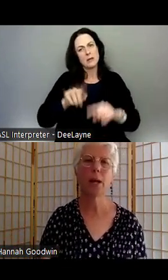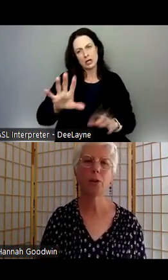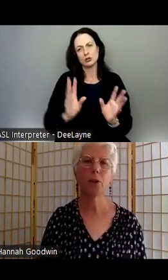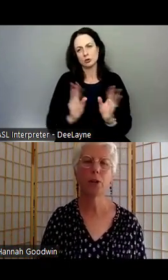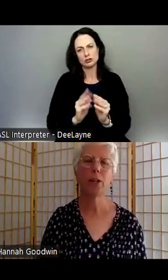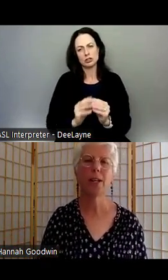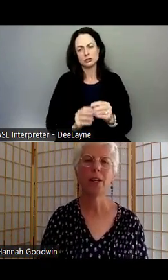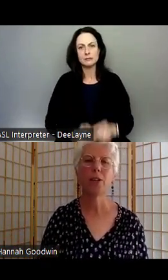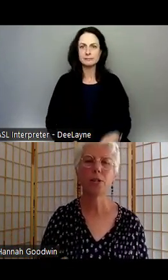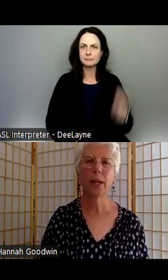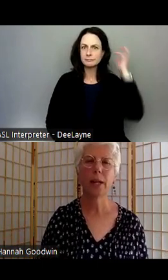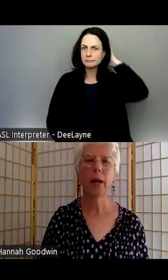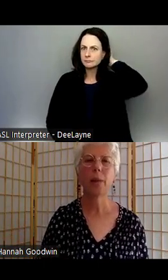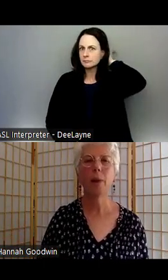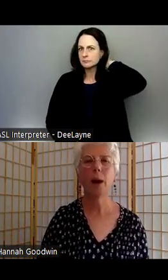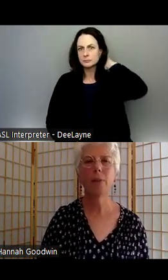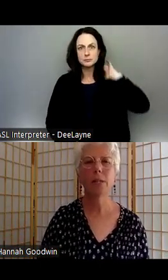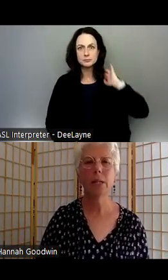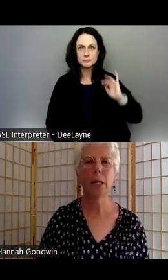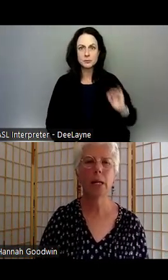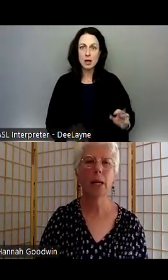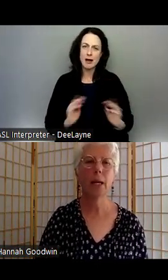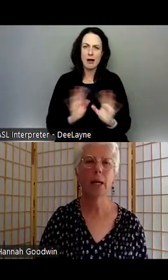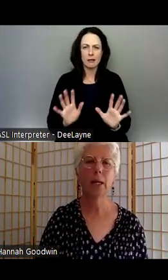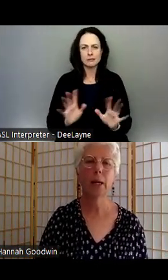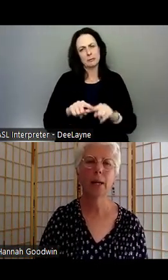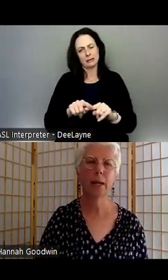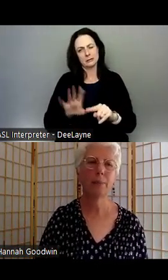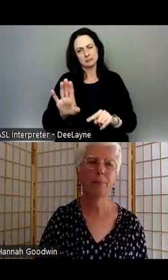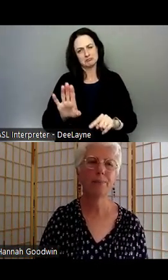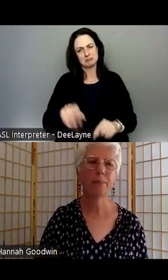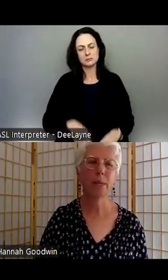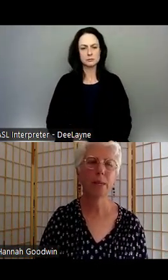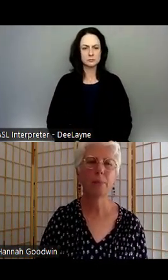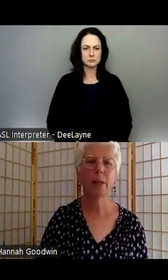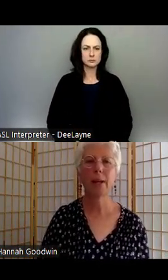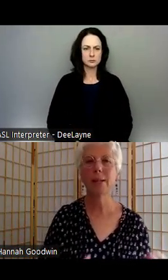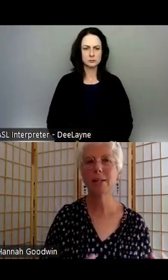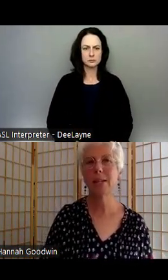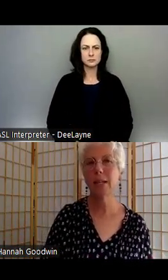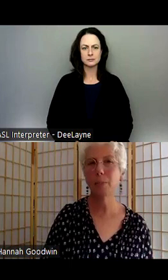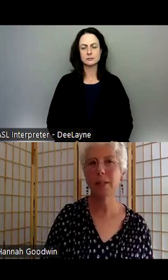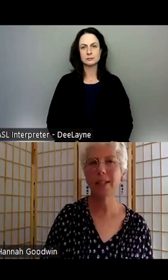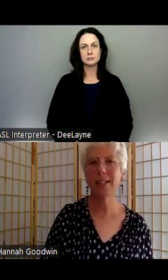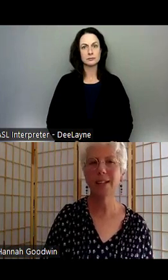and how you're setting it up obviously in something like skill building,